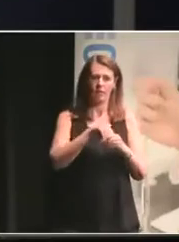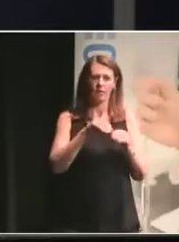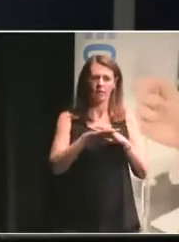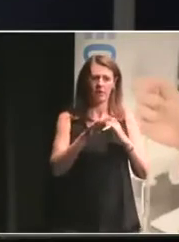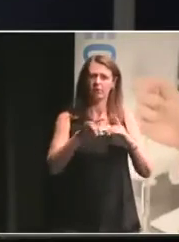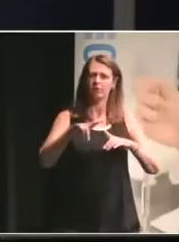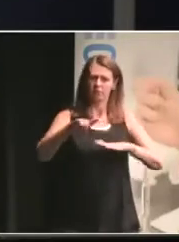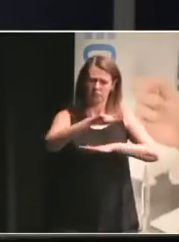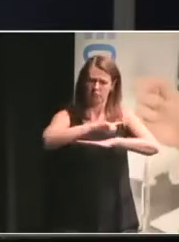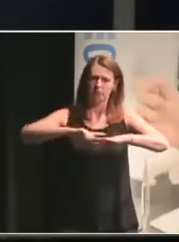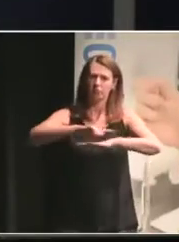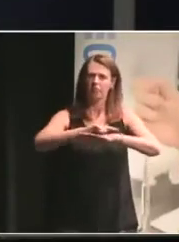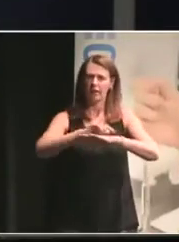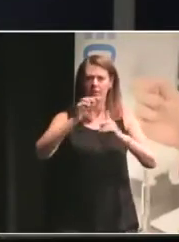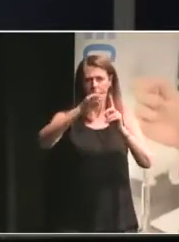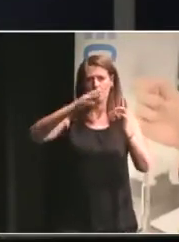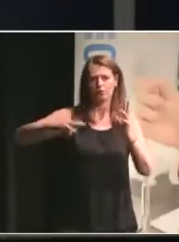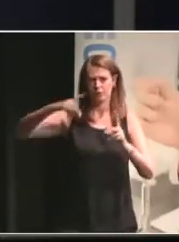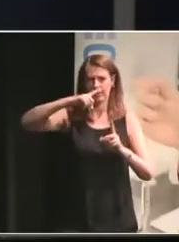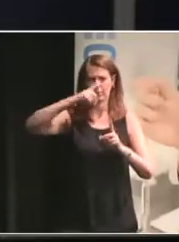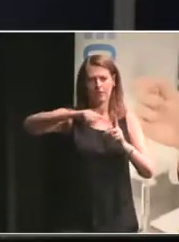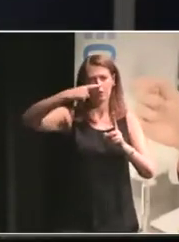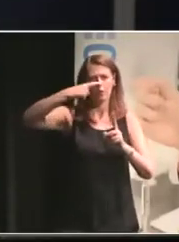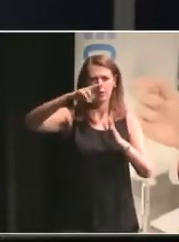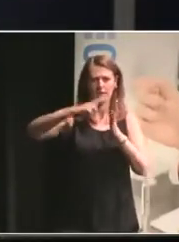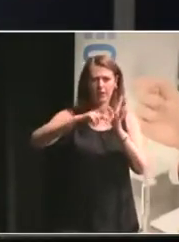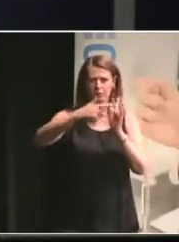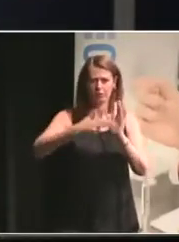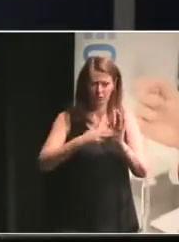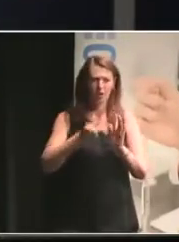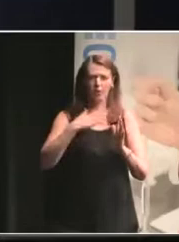lands of the Wurundjeri people of the Kulin nation, and I wish to acknowledge them as